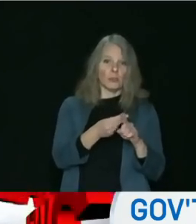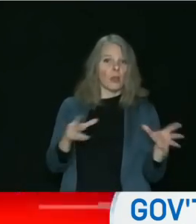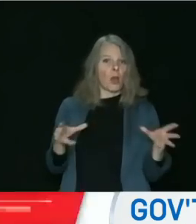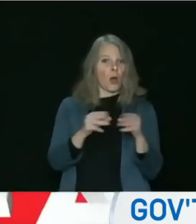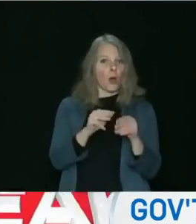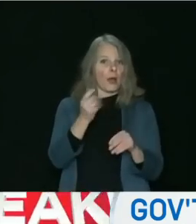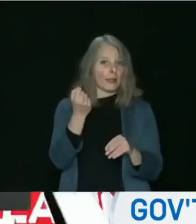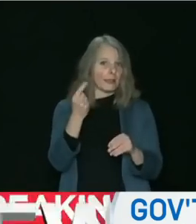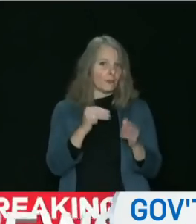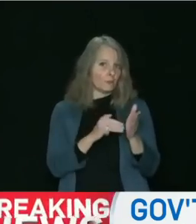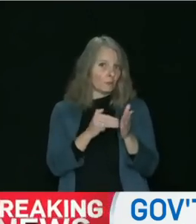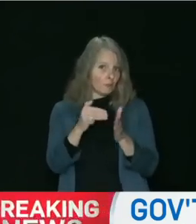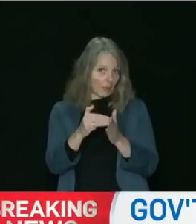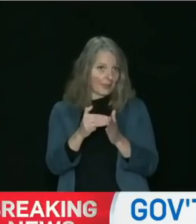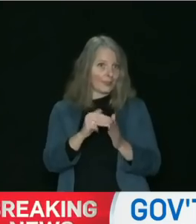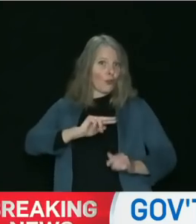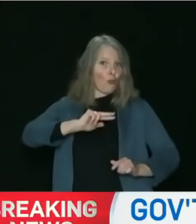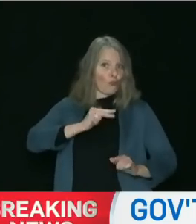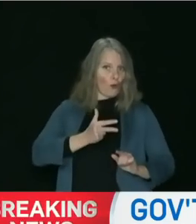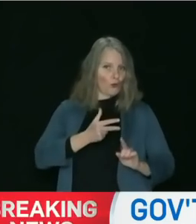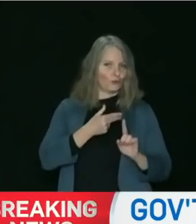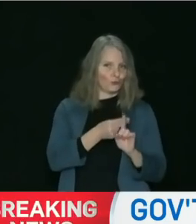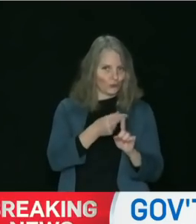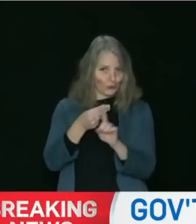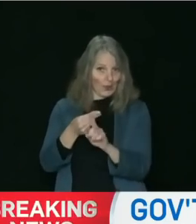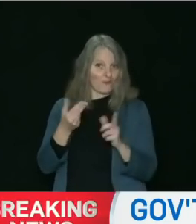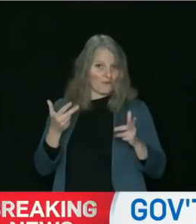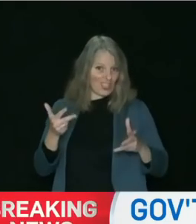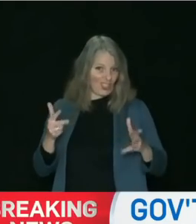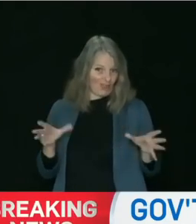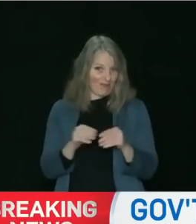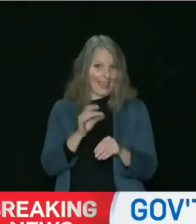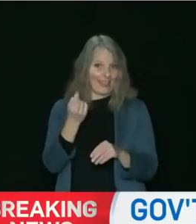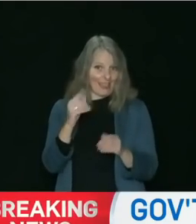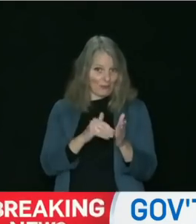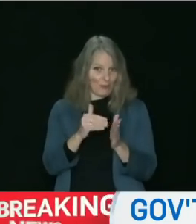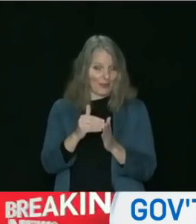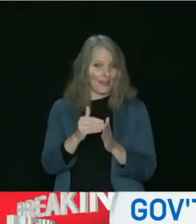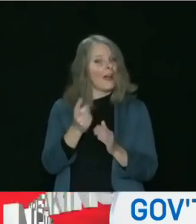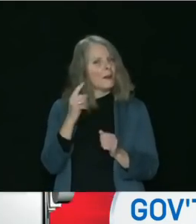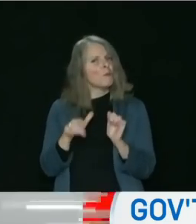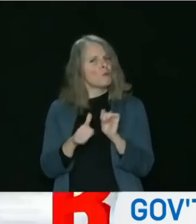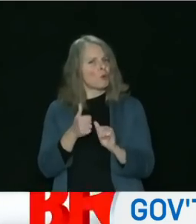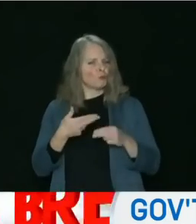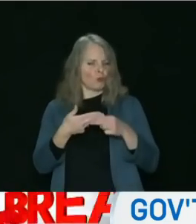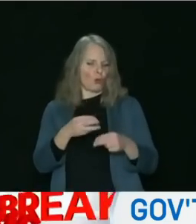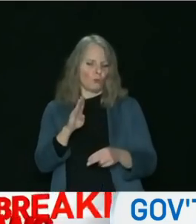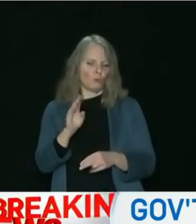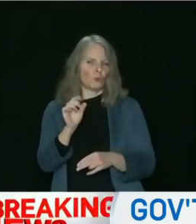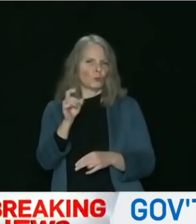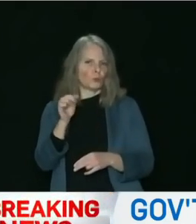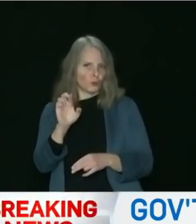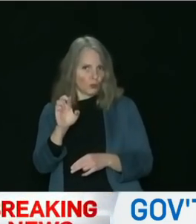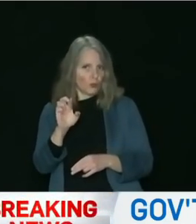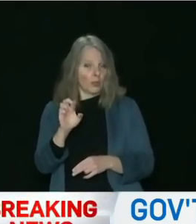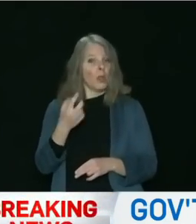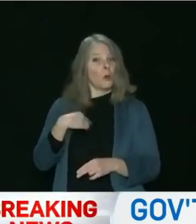RECEIVED LESS THAN TWO DOSES OF COVID-19. THIRD DOSES HAVE BEEN GIVEN.